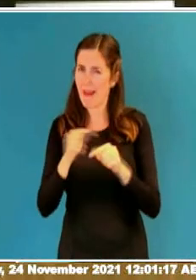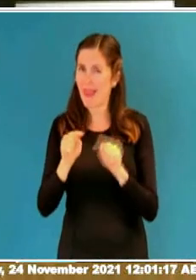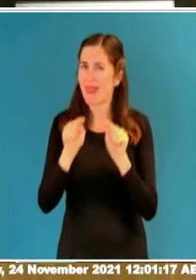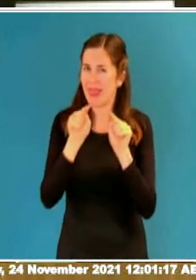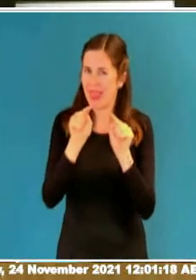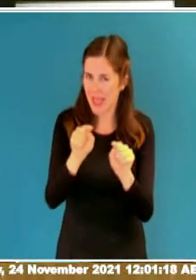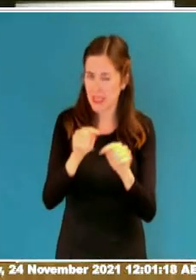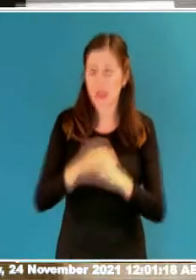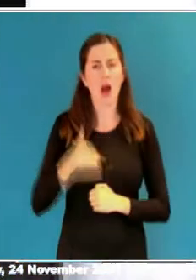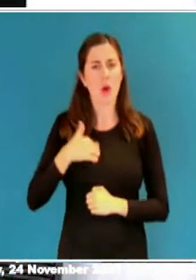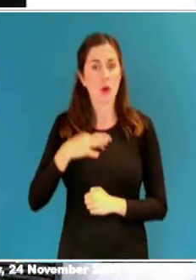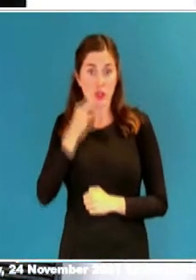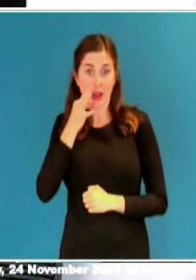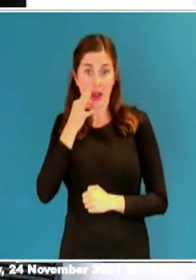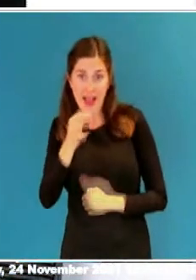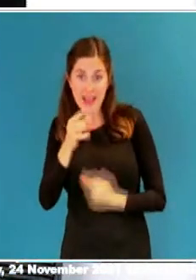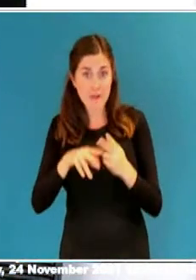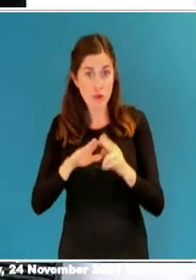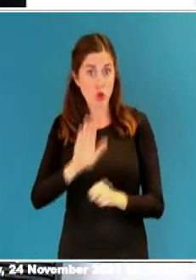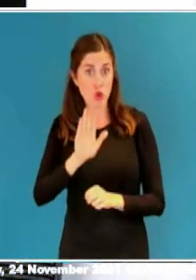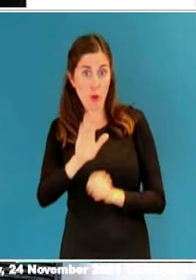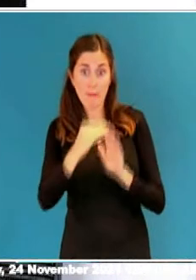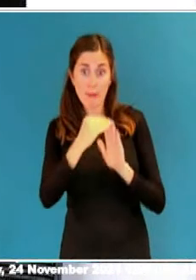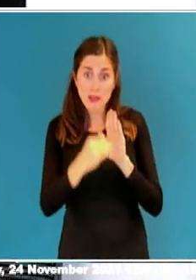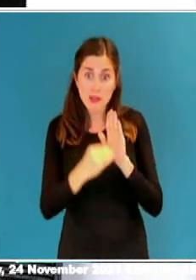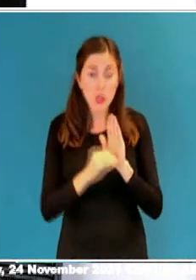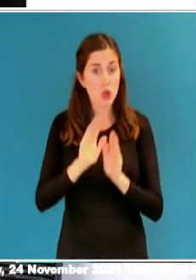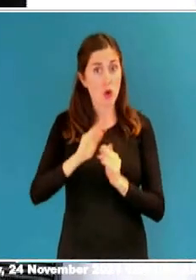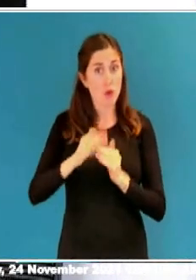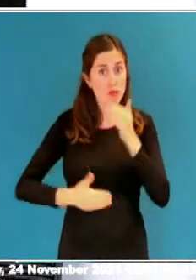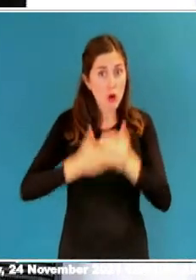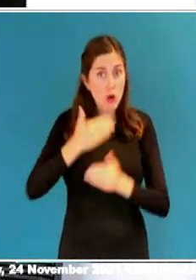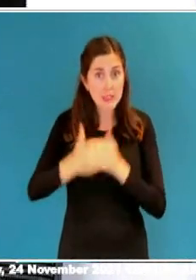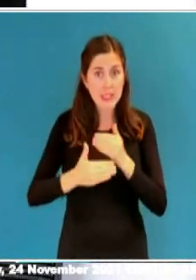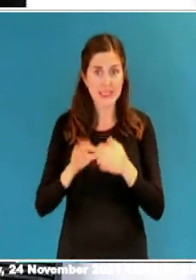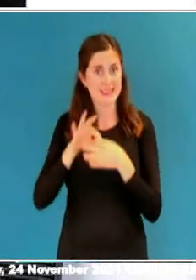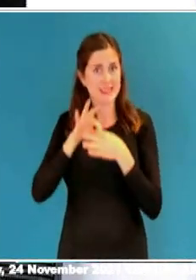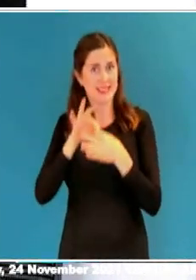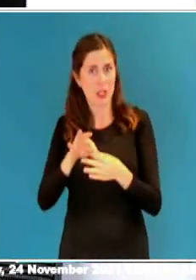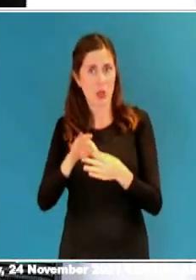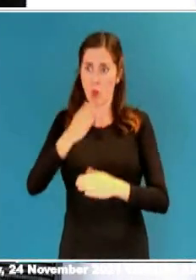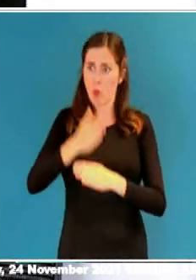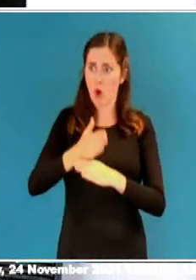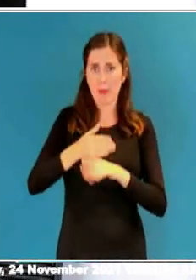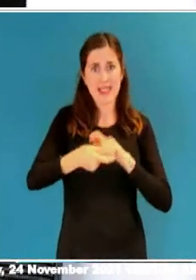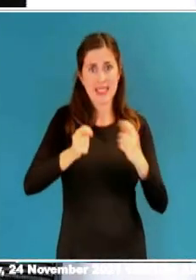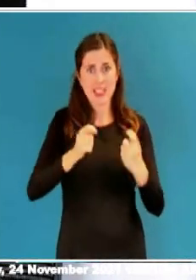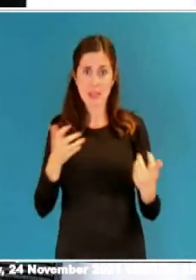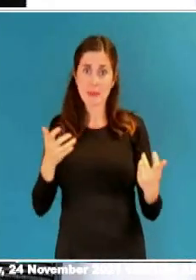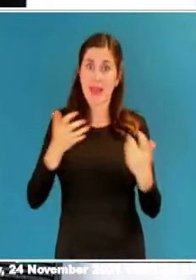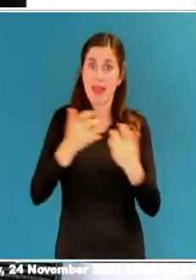just wanted to know whether your policy and process sets around workplace adjustment is one of the reason for your representation levels.